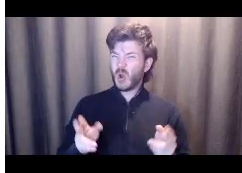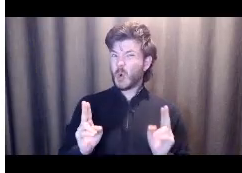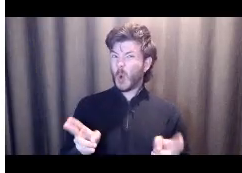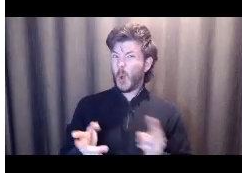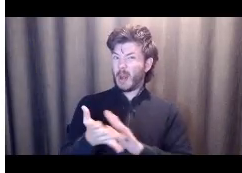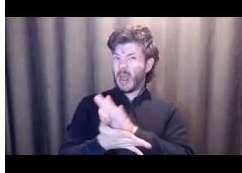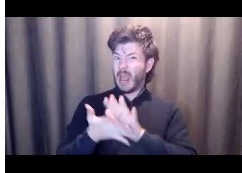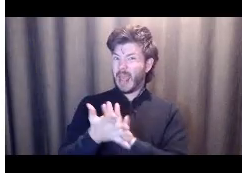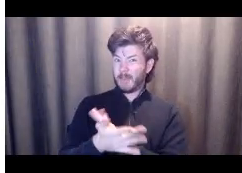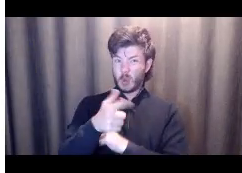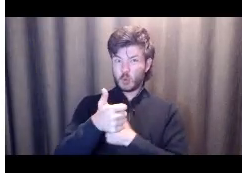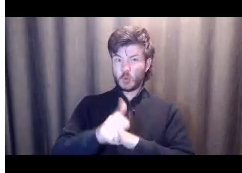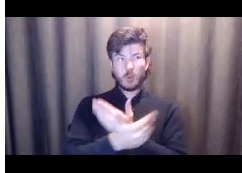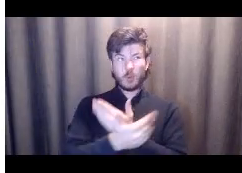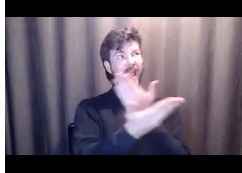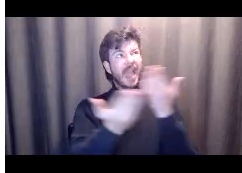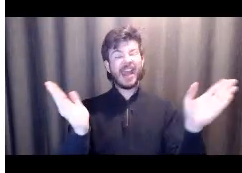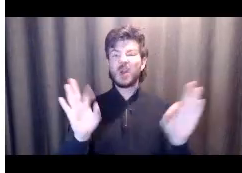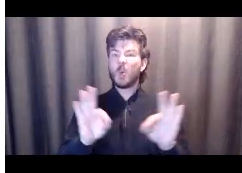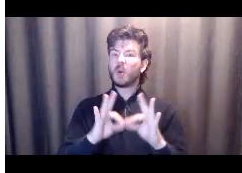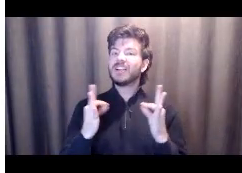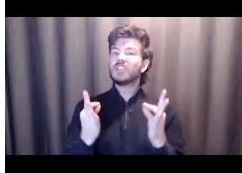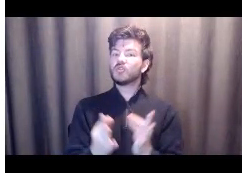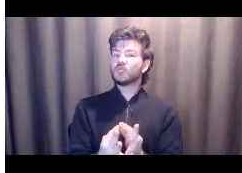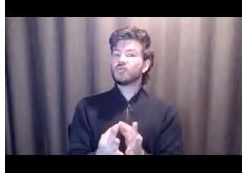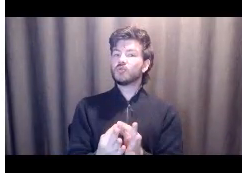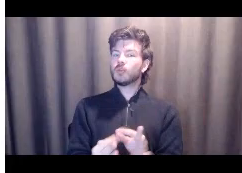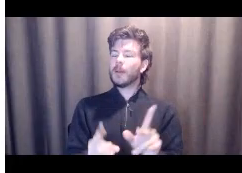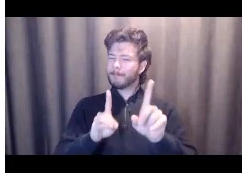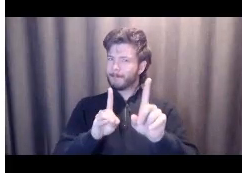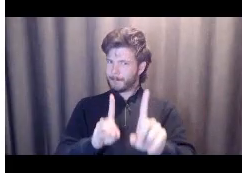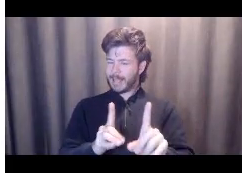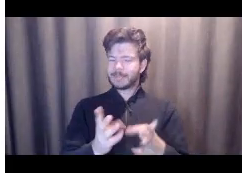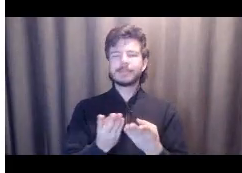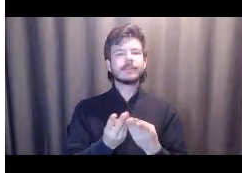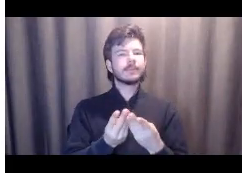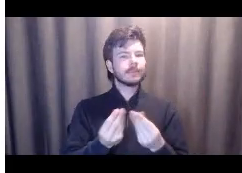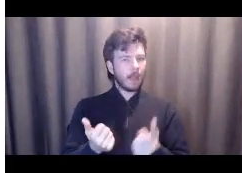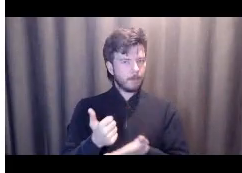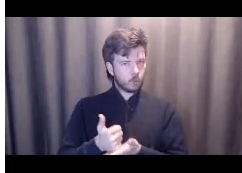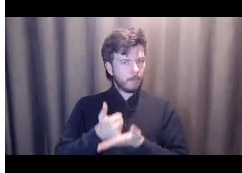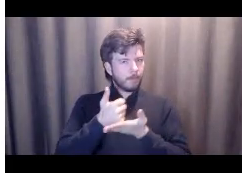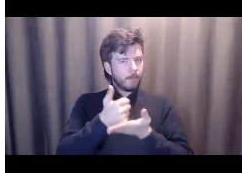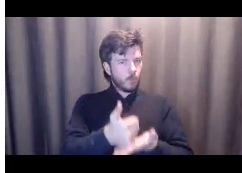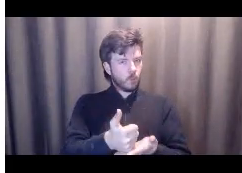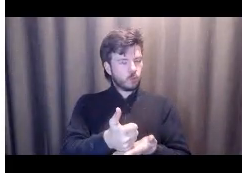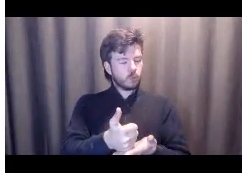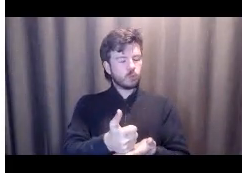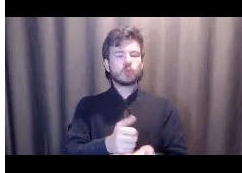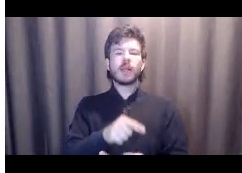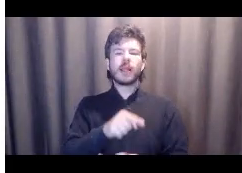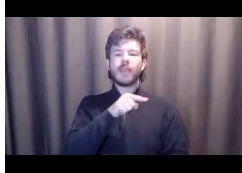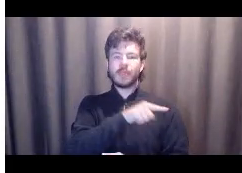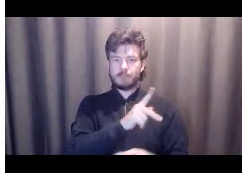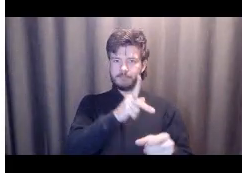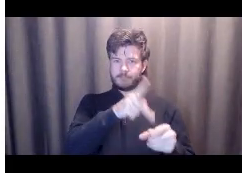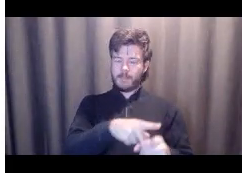However, there are some supports that participants must use an NDIS registered providers for.